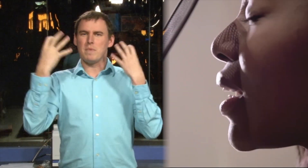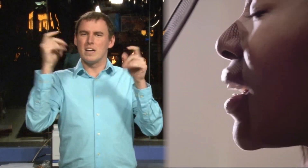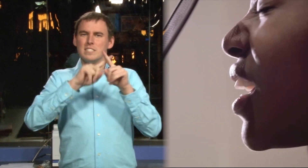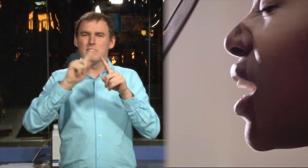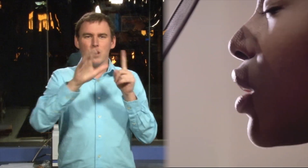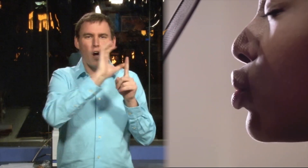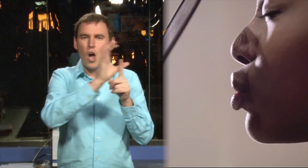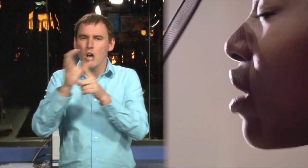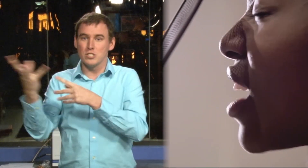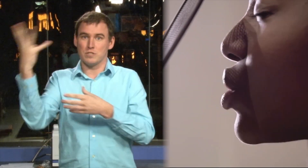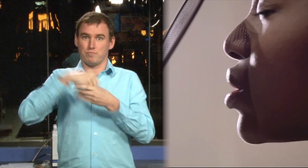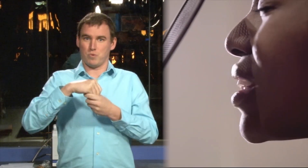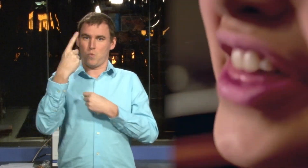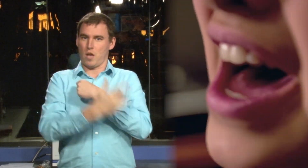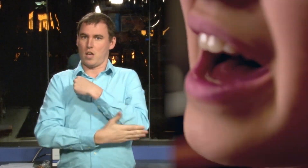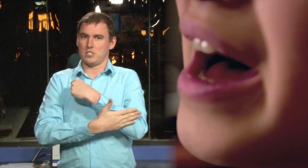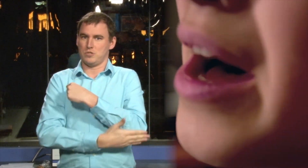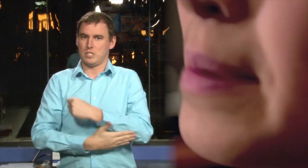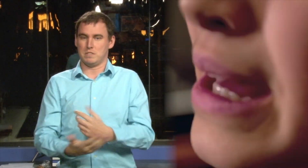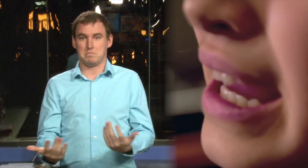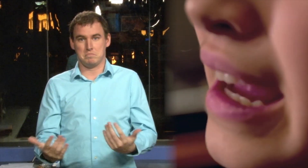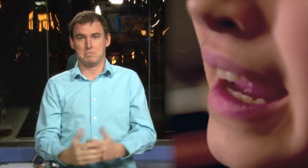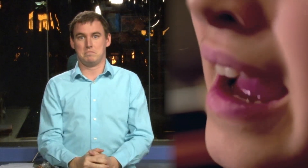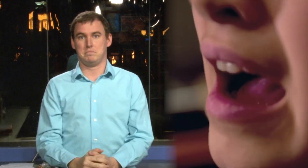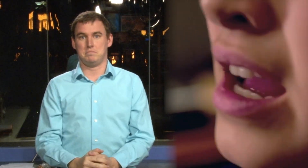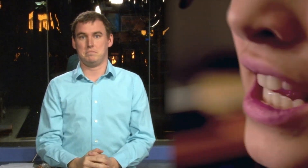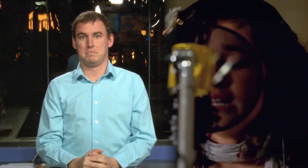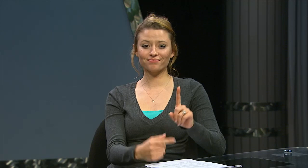EXIST IN ONE COUNTRY.